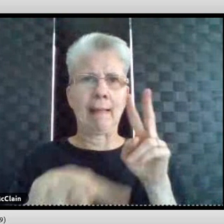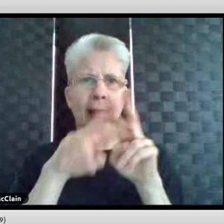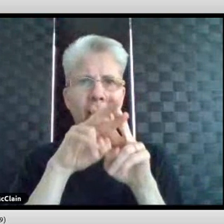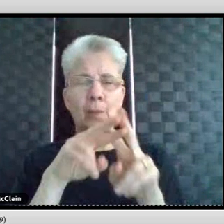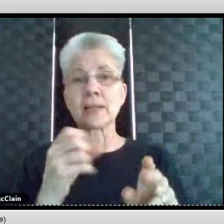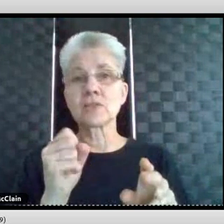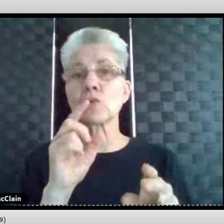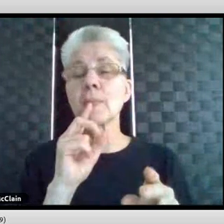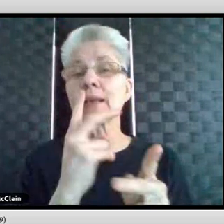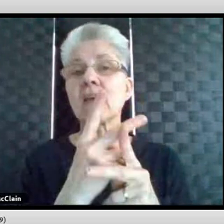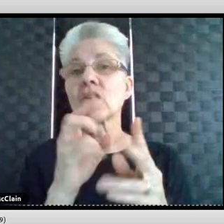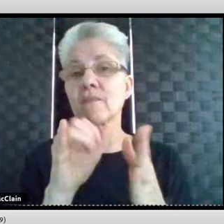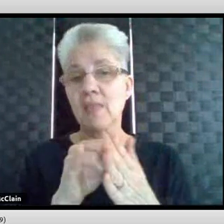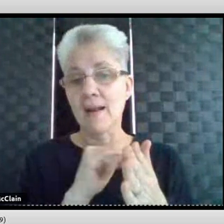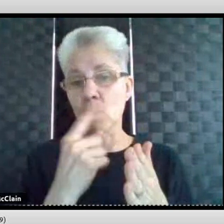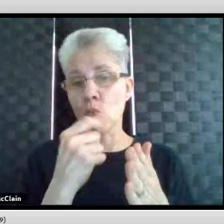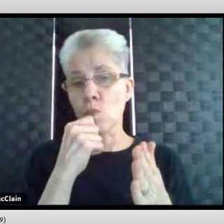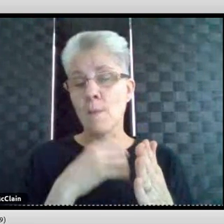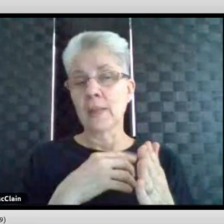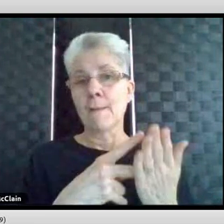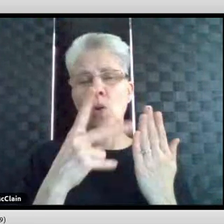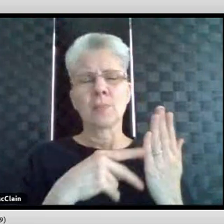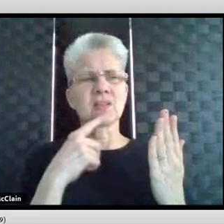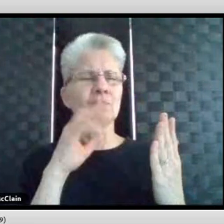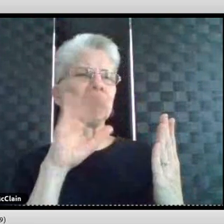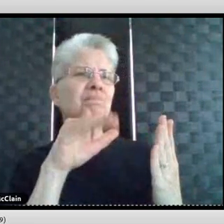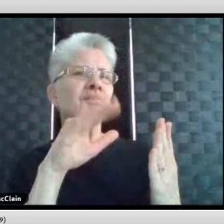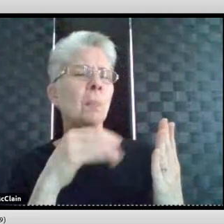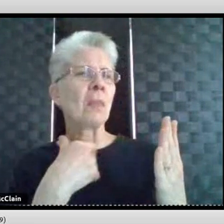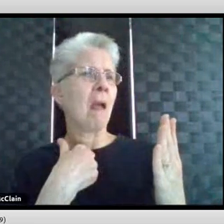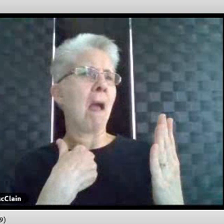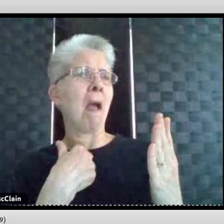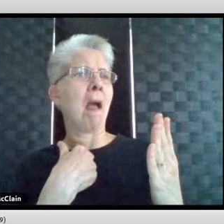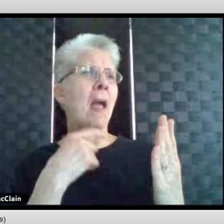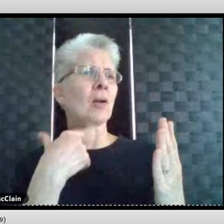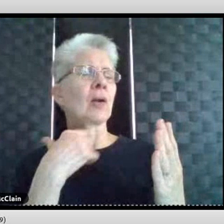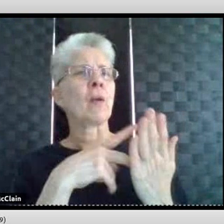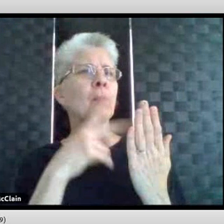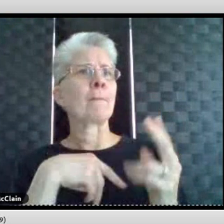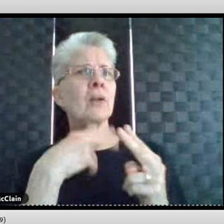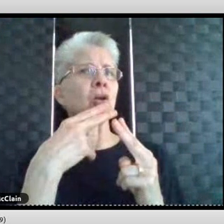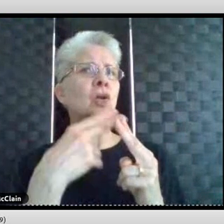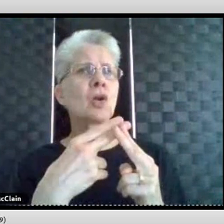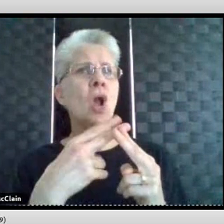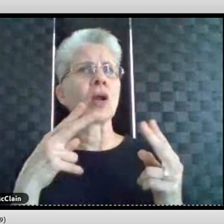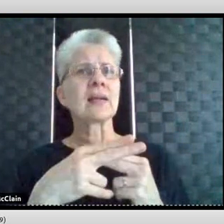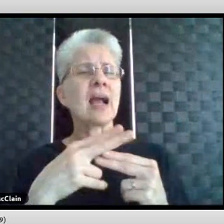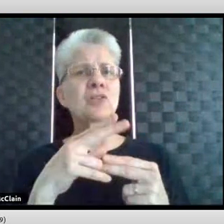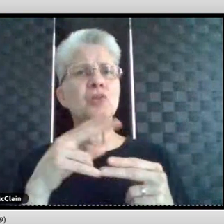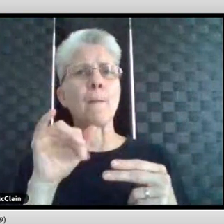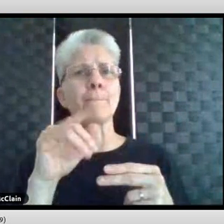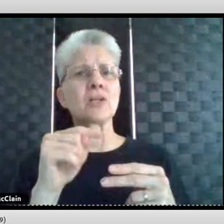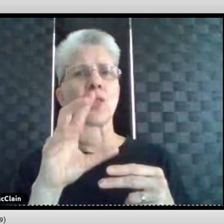So be careful of that. I had a lady in a program, and she said, "I could have a program how to cut your budget 30% overnight, because I had to do that